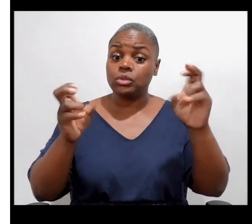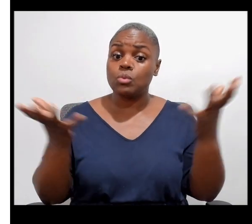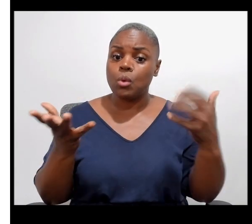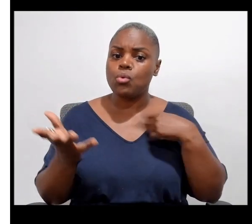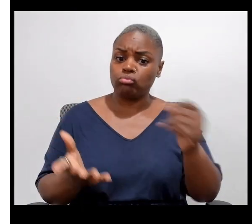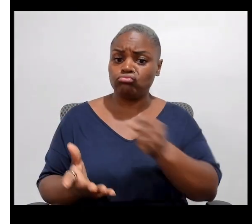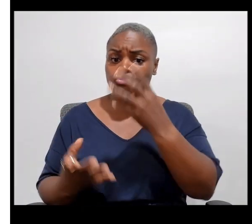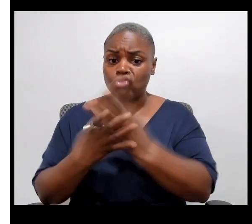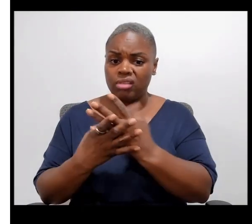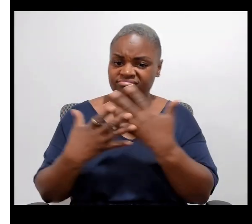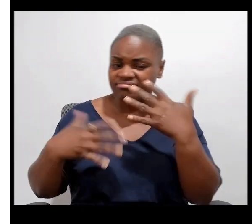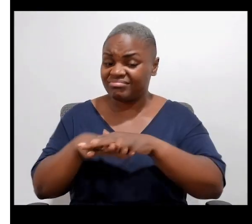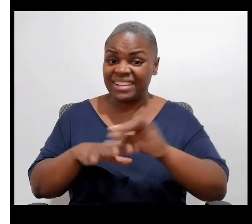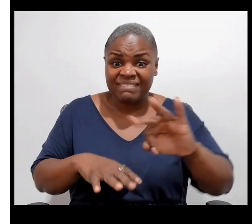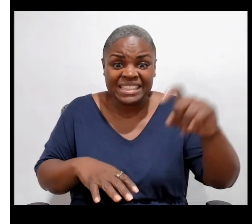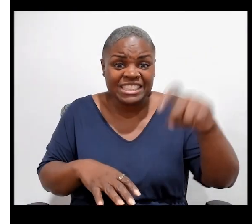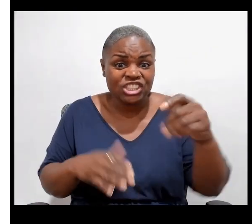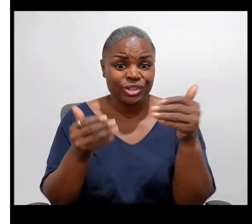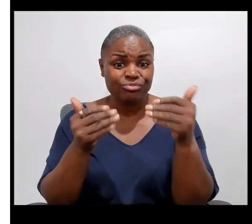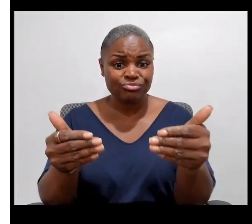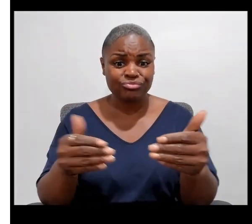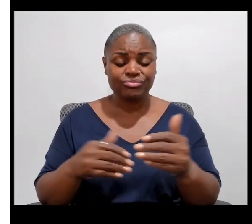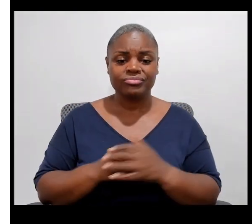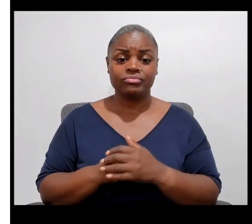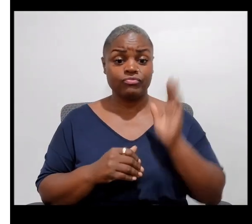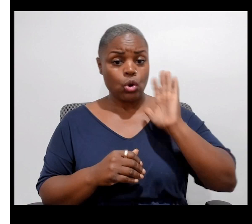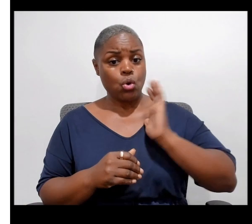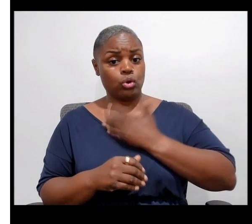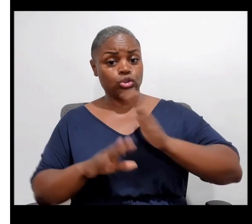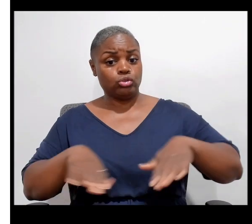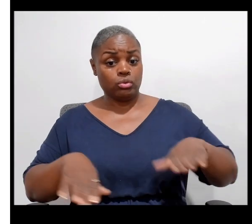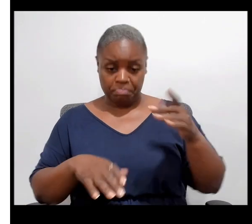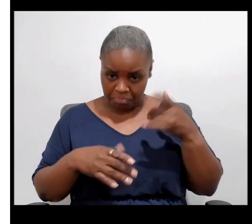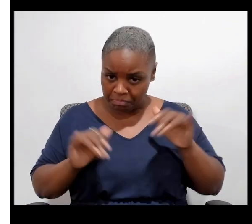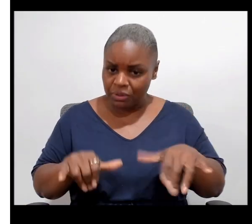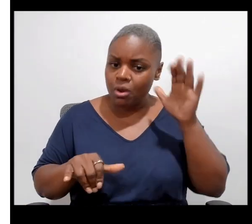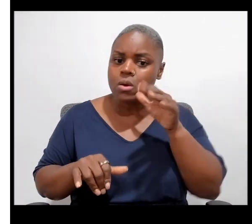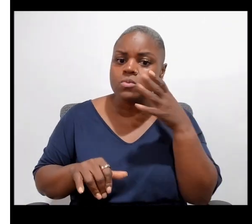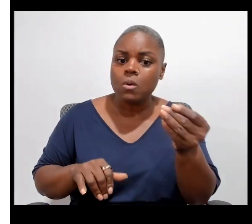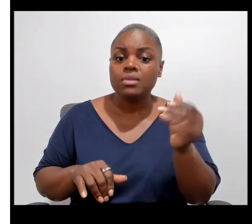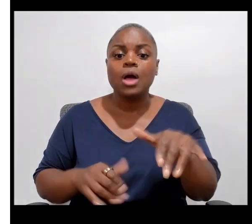The line, "We will go to jail and rot there if necessary, but our children will not go to,"